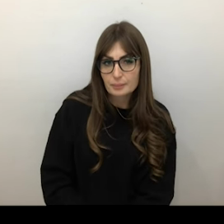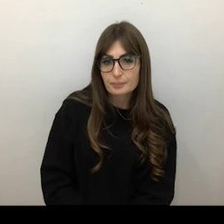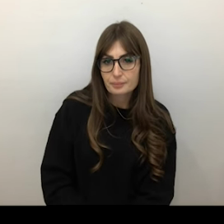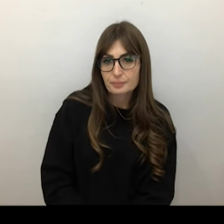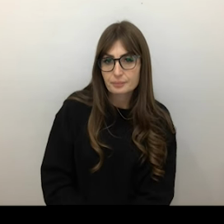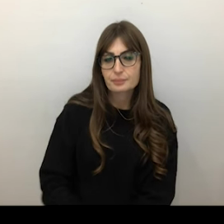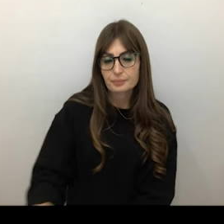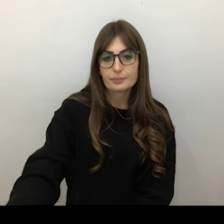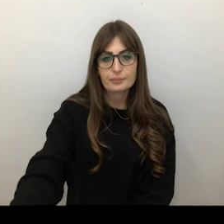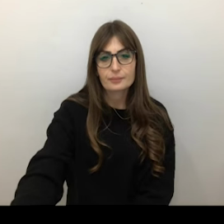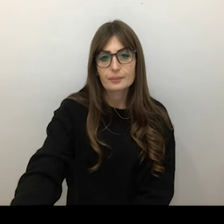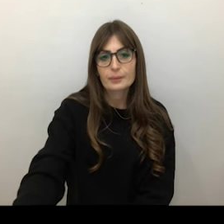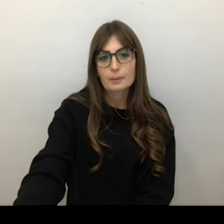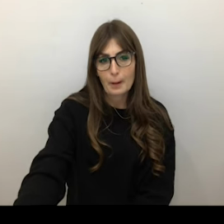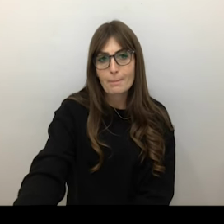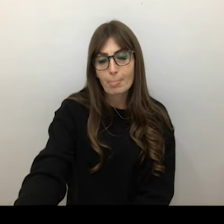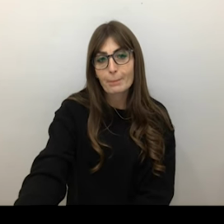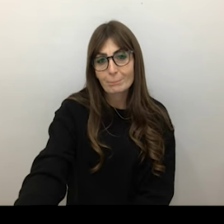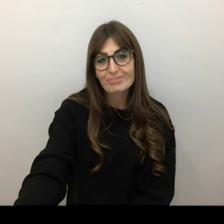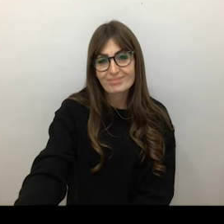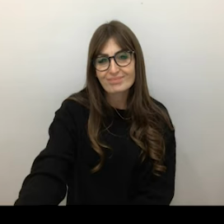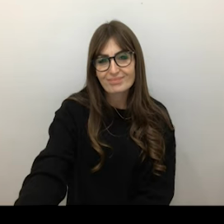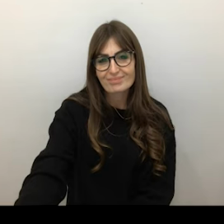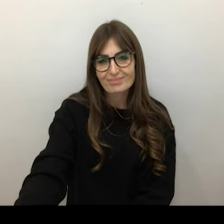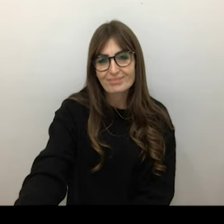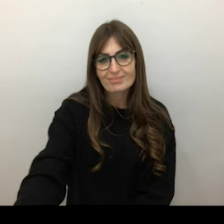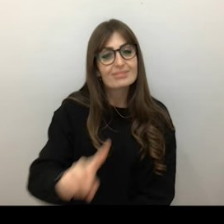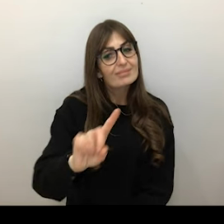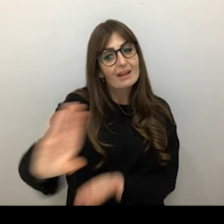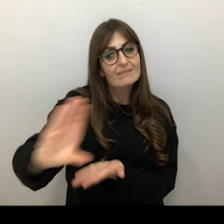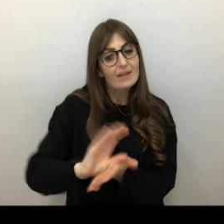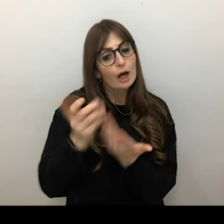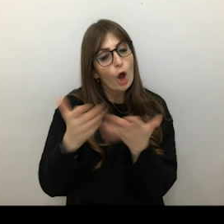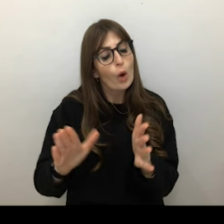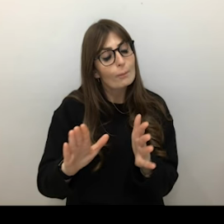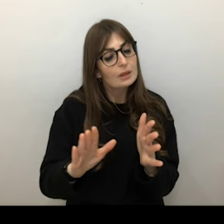So, as we've said, this fund is open to both commercial